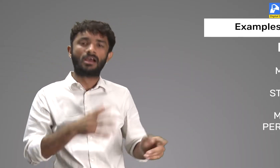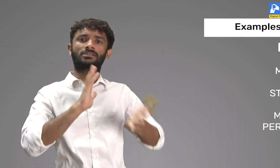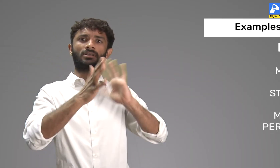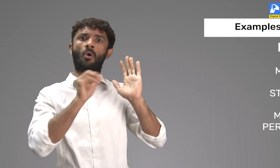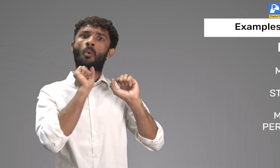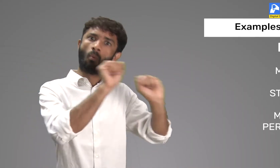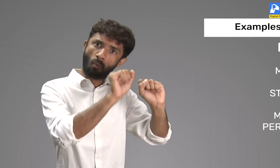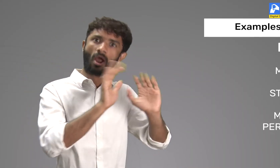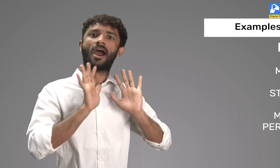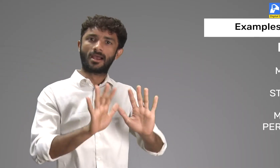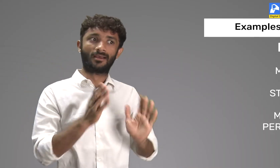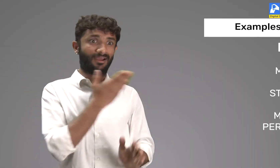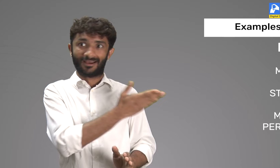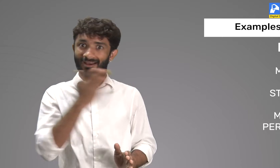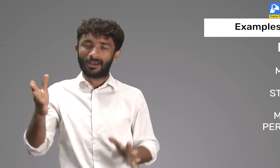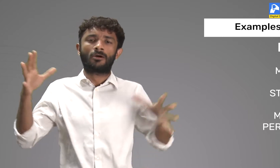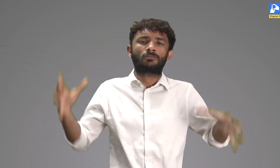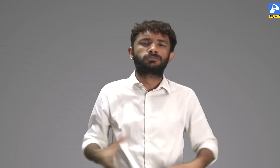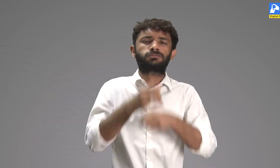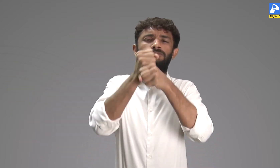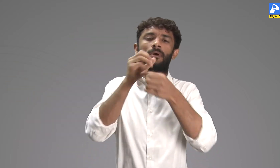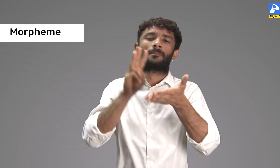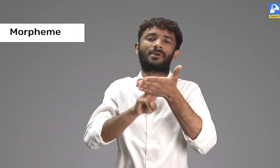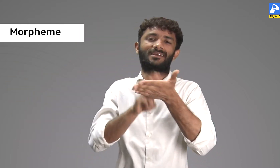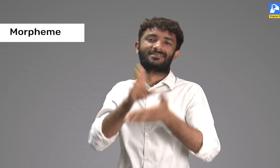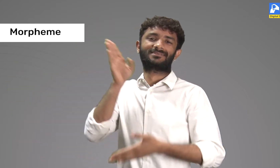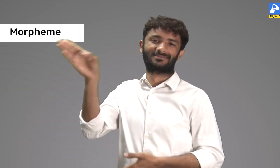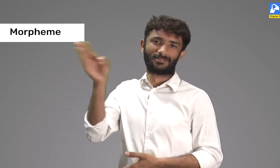These words have their own meaning and are referred to as morphemes.